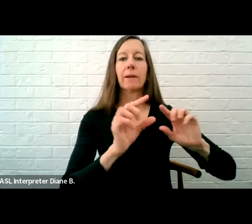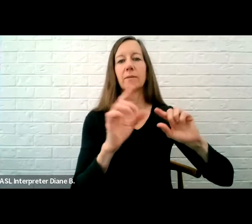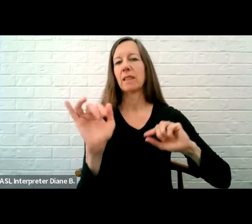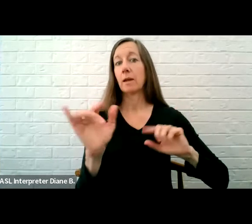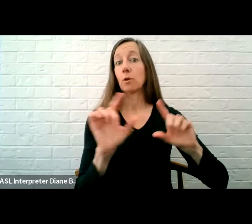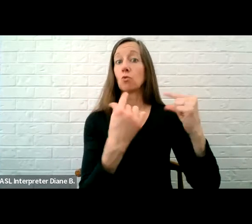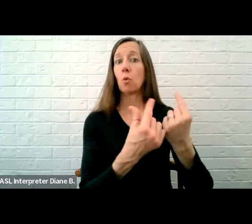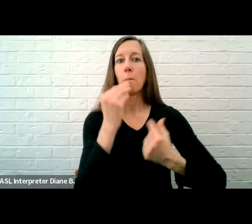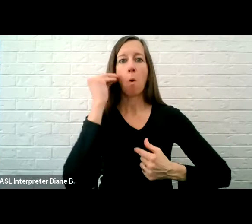Next slide, please.